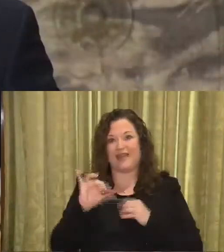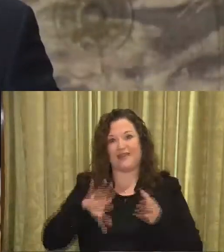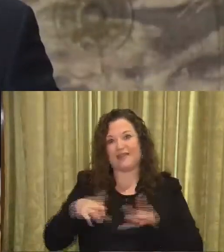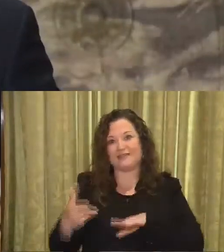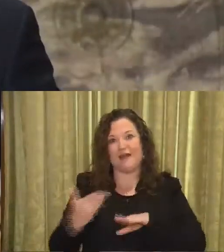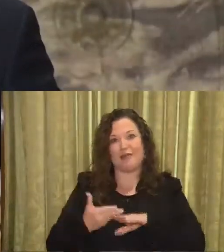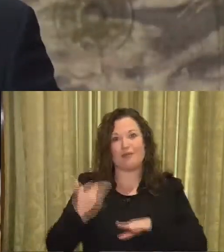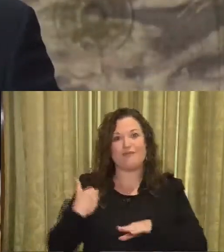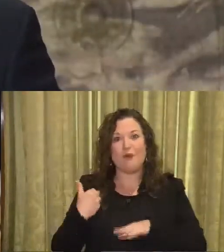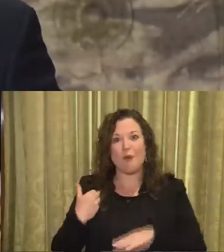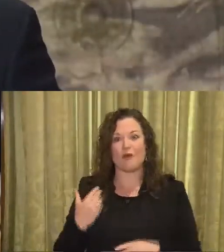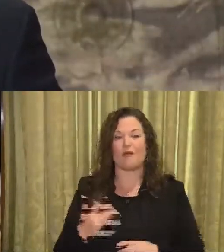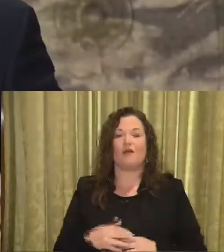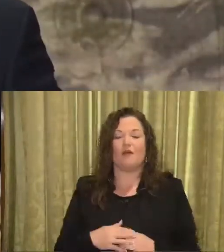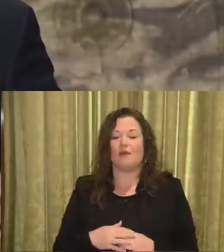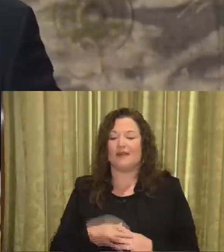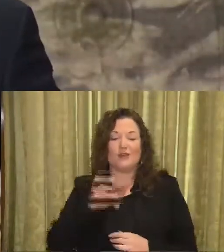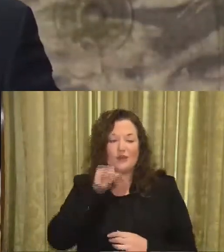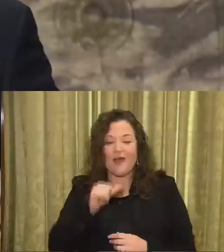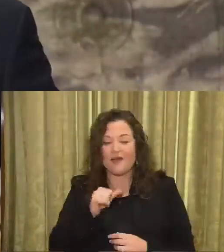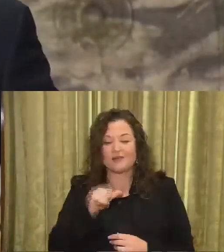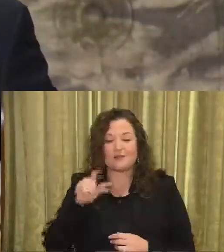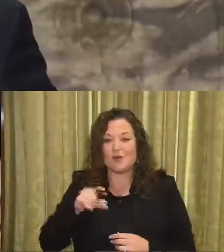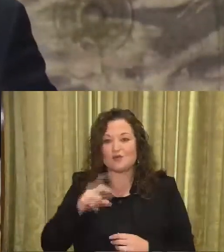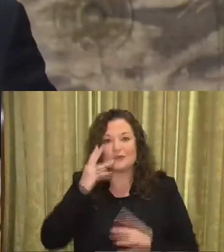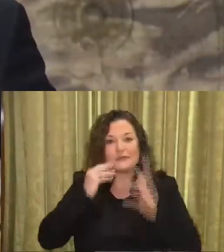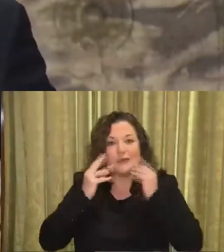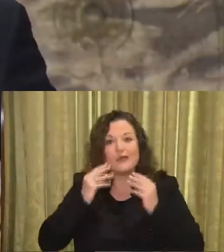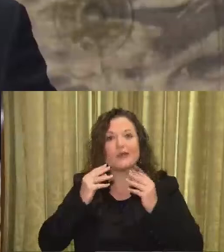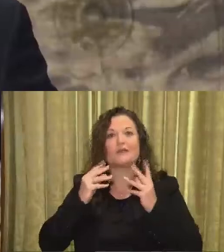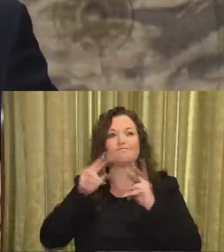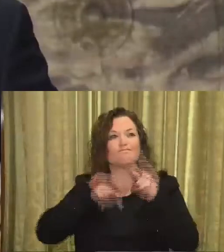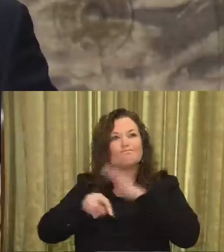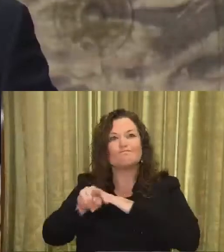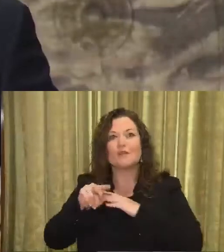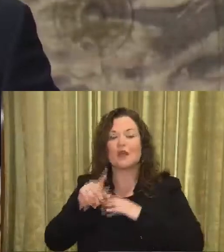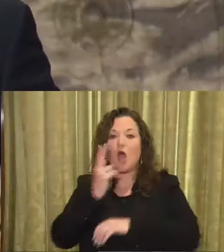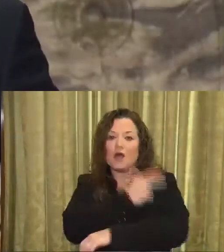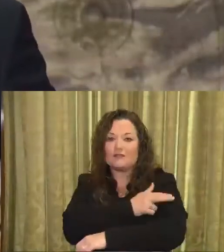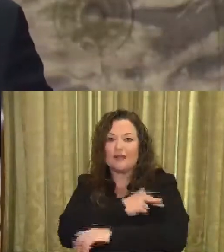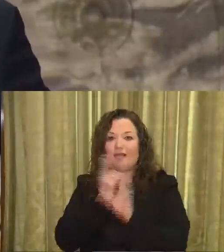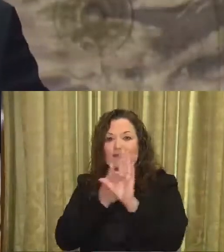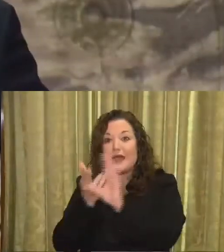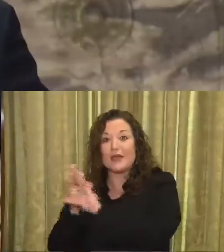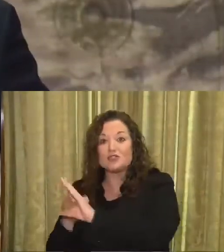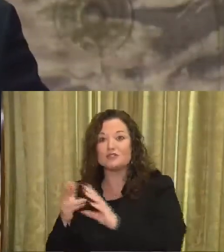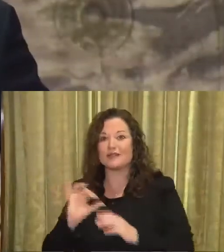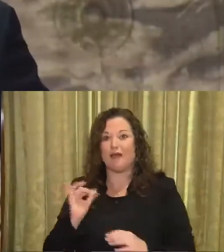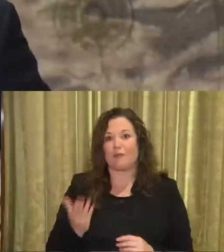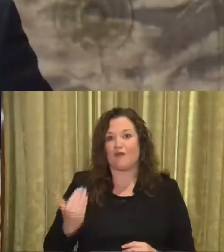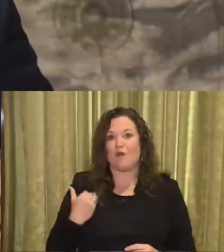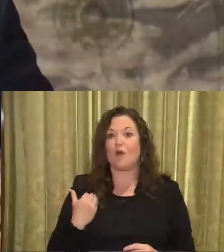you're not going to see the level of hospitalizations in my hope, and so for that reason,